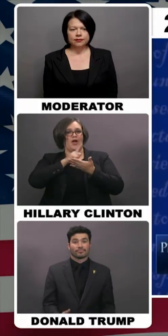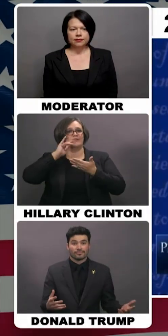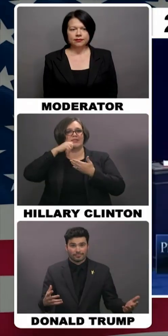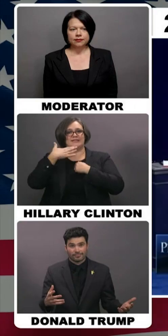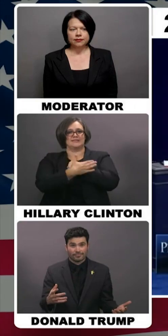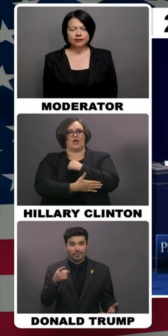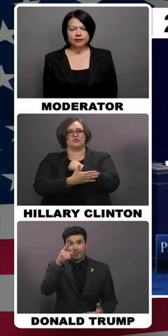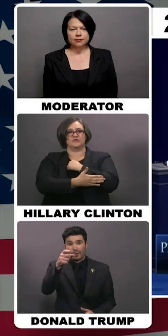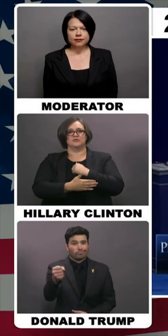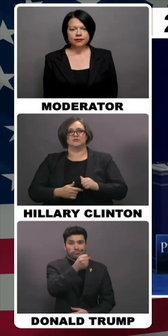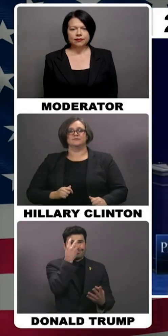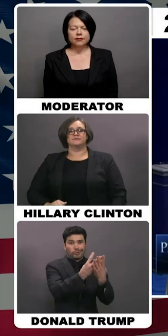Secretary Clinton,